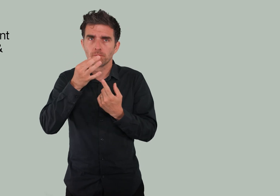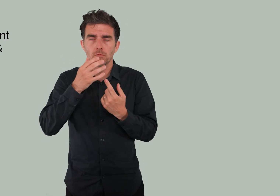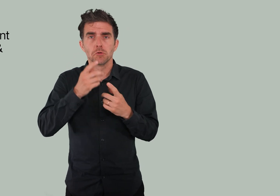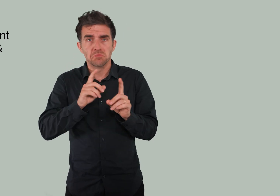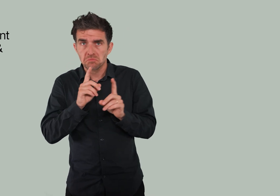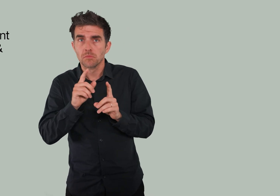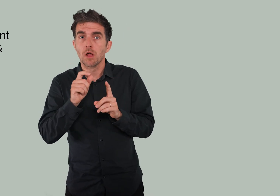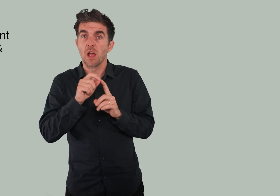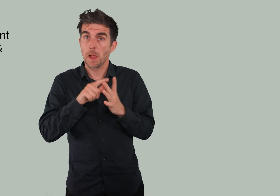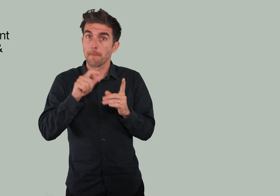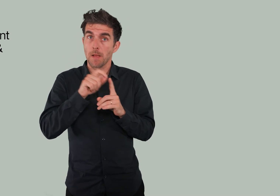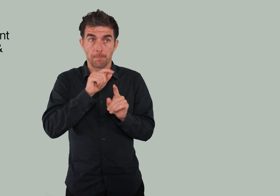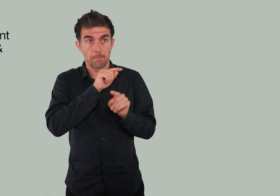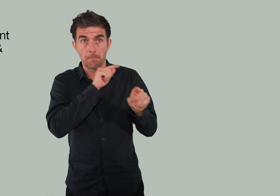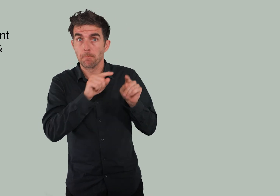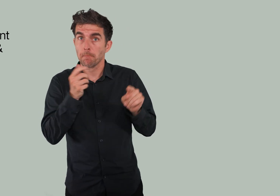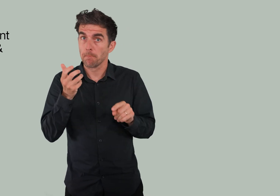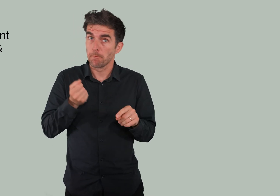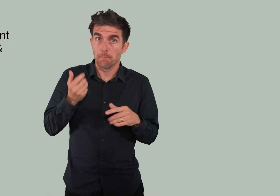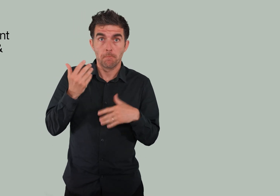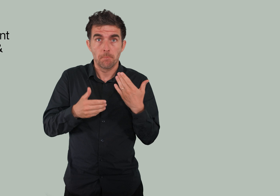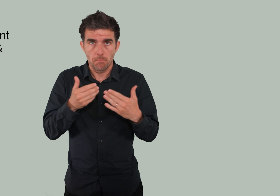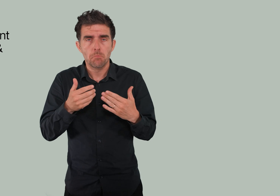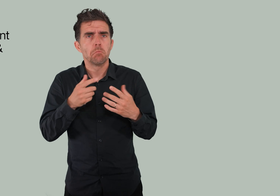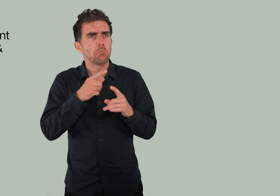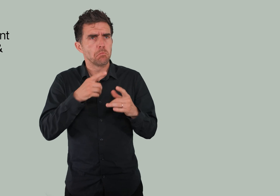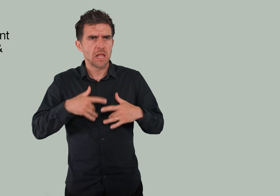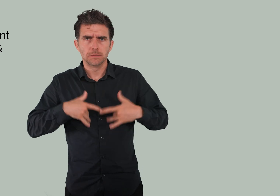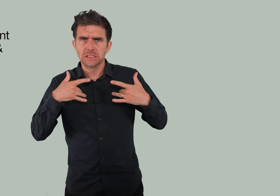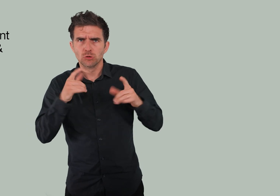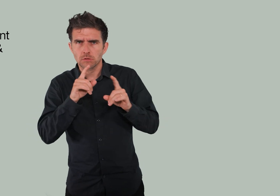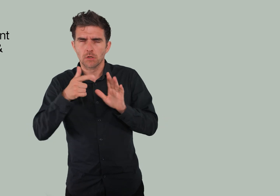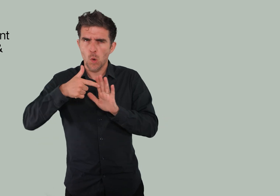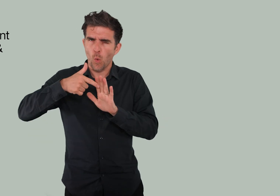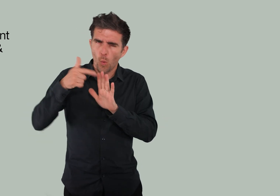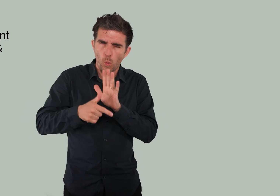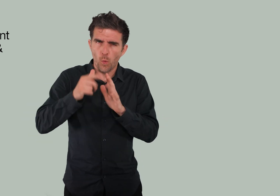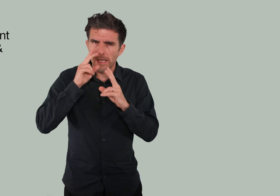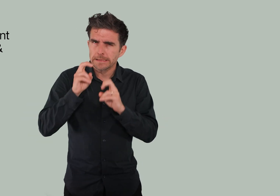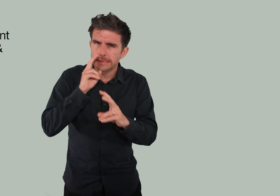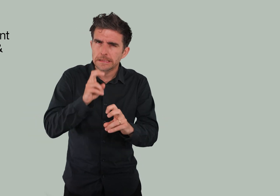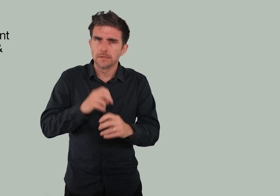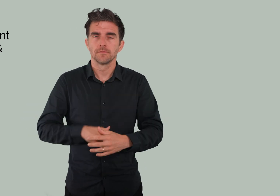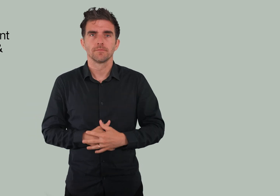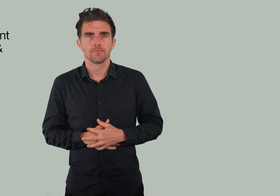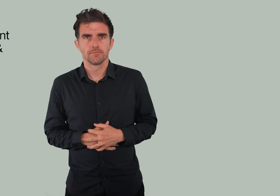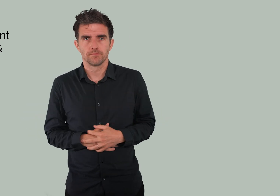through examining PIP applicants’ experiences in detail.